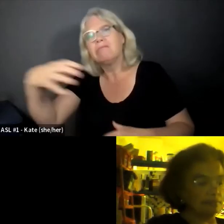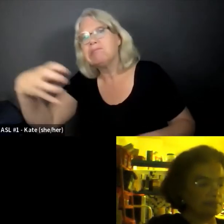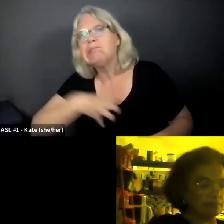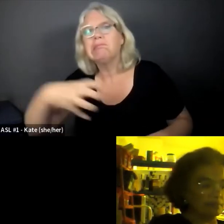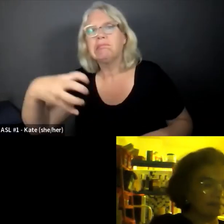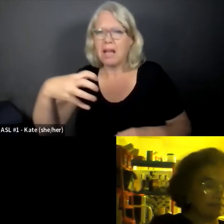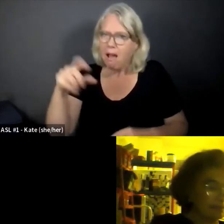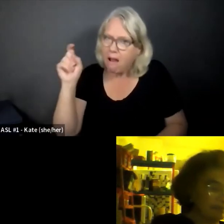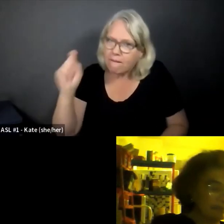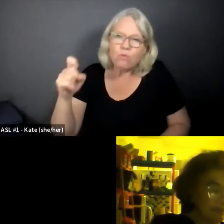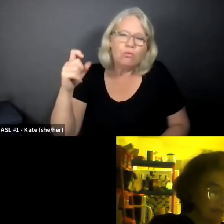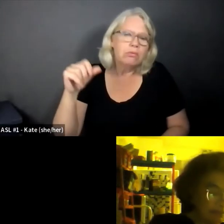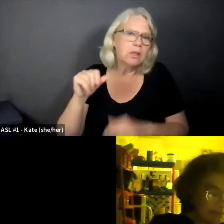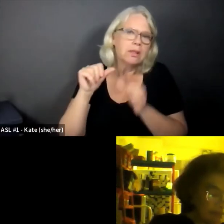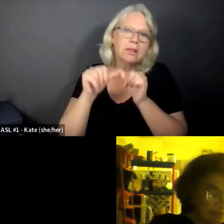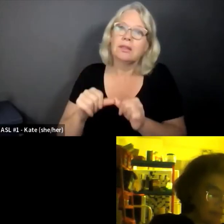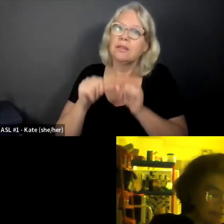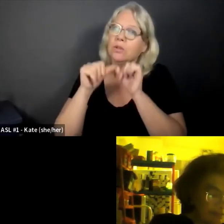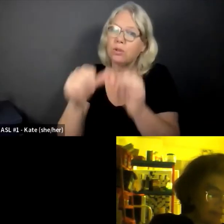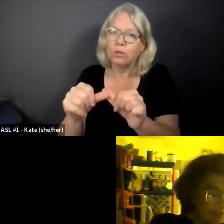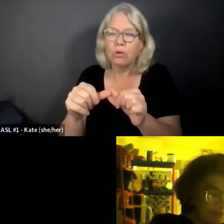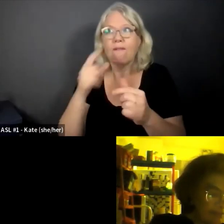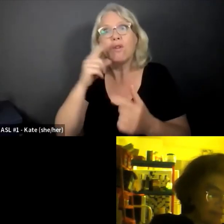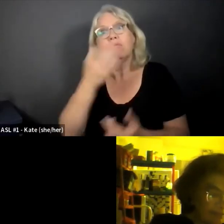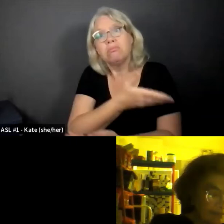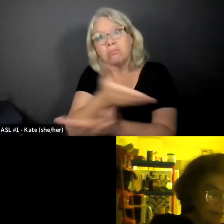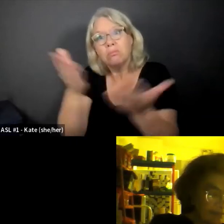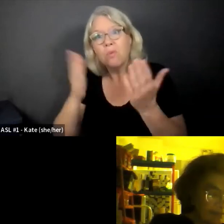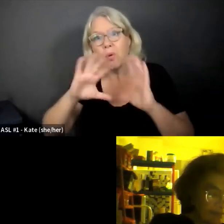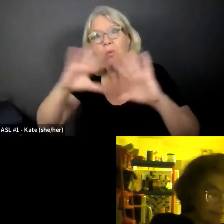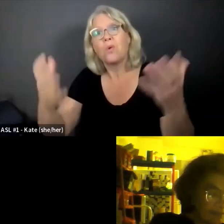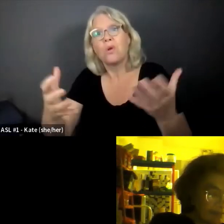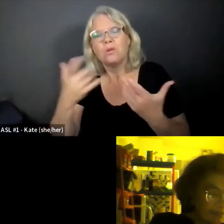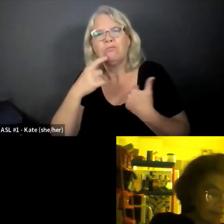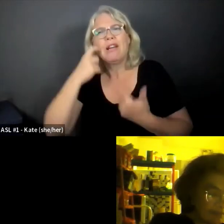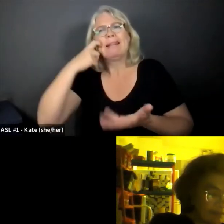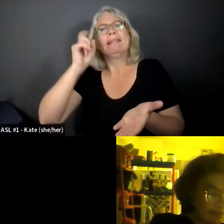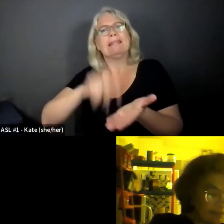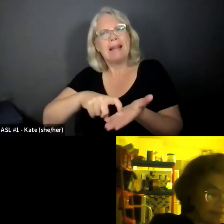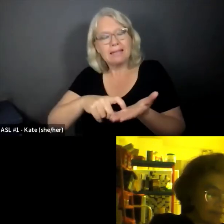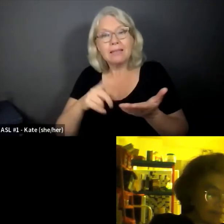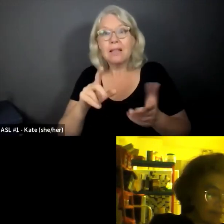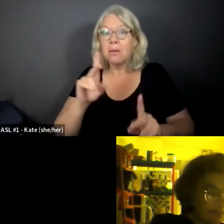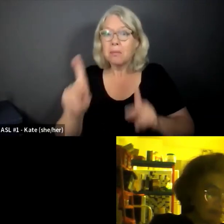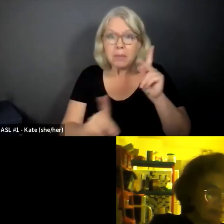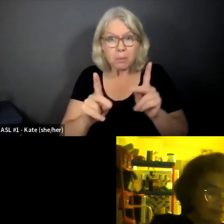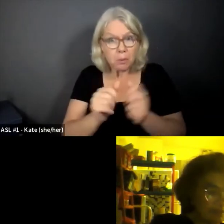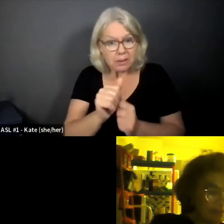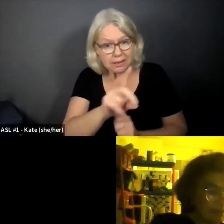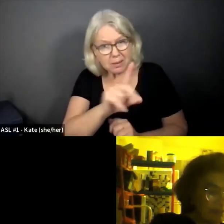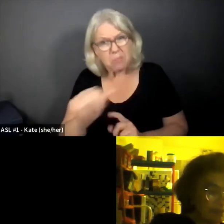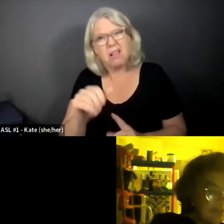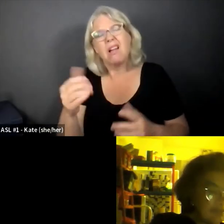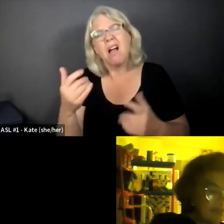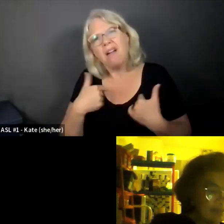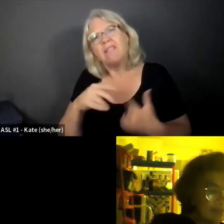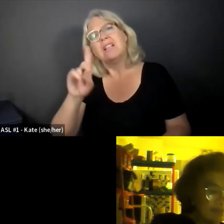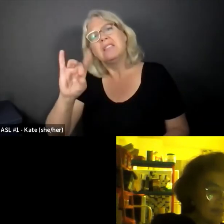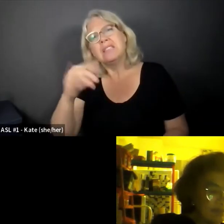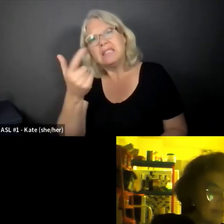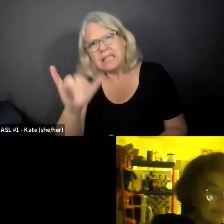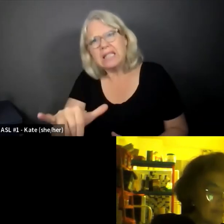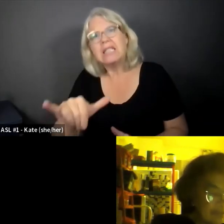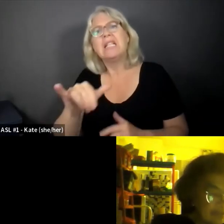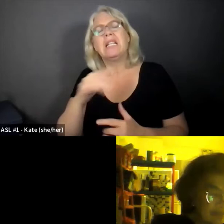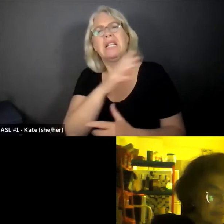APPRECIATE THE VALUE OF HUMAN RIGHT FOR PEOPLES WITH DISABILITIES AND OUR INHERENT DIGNITY.